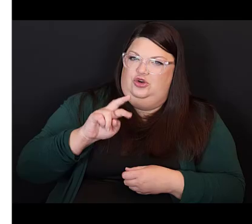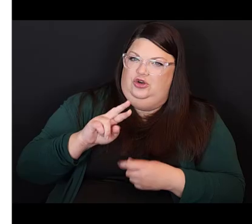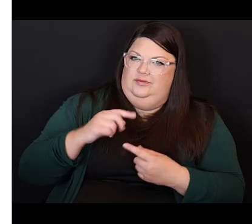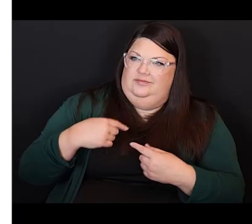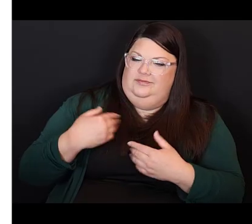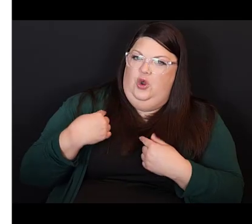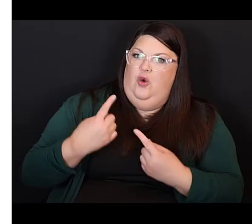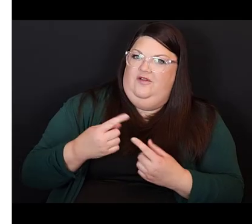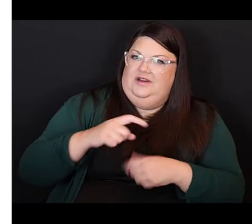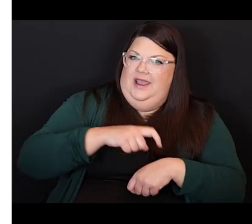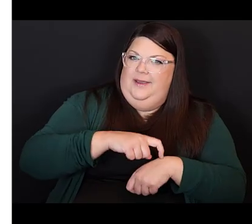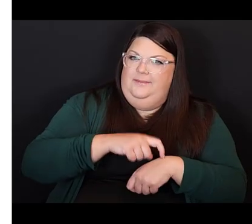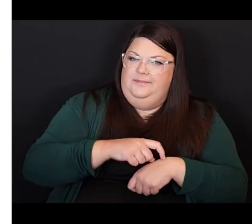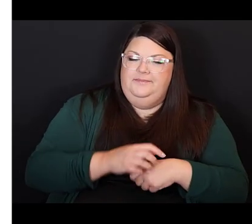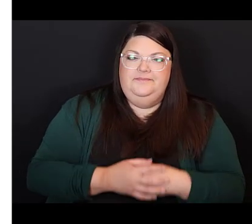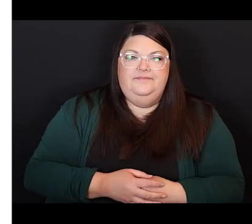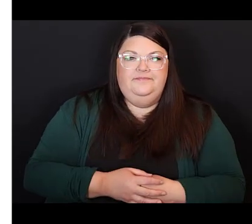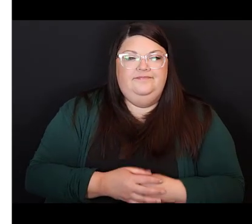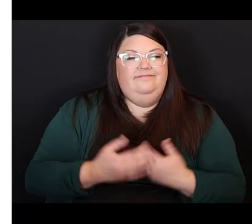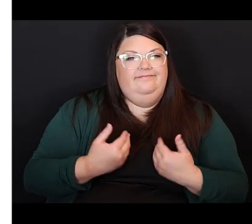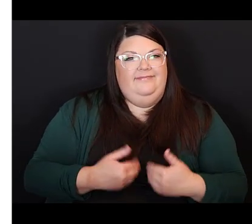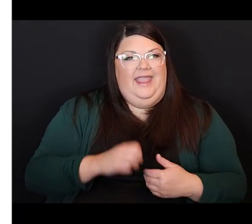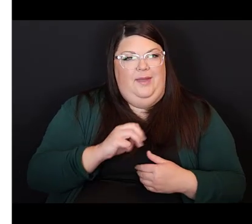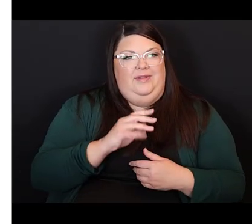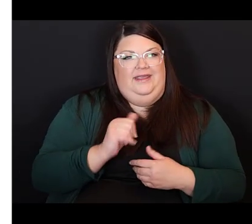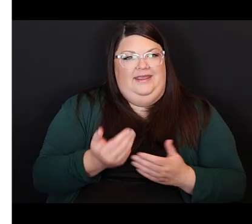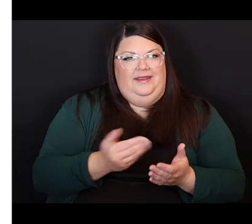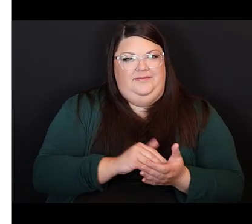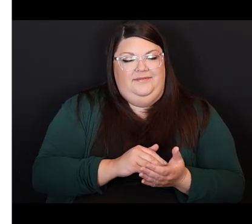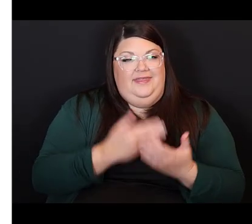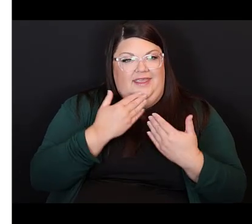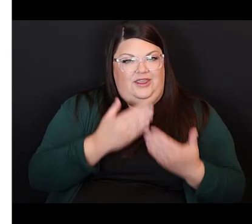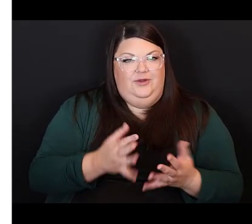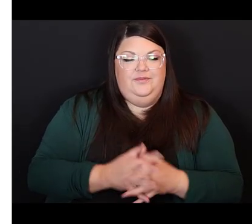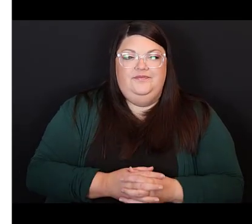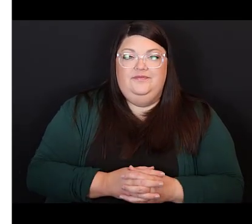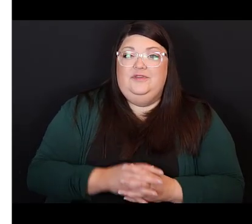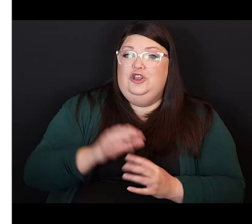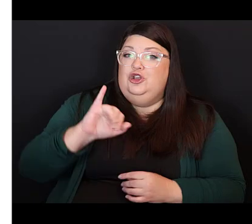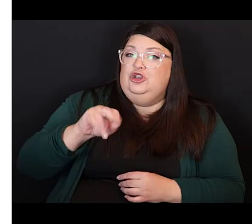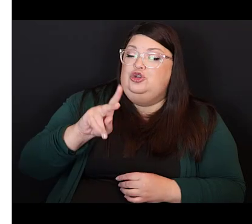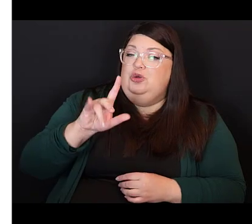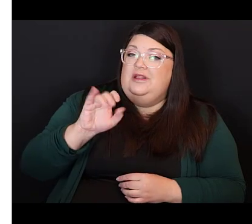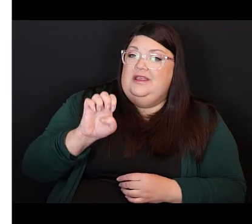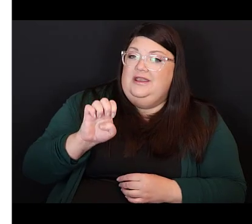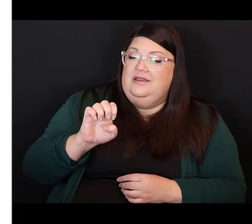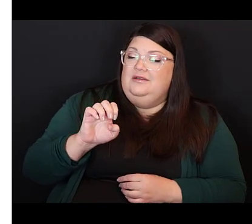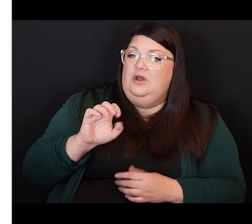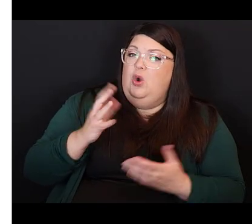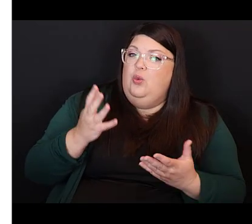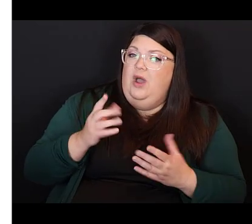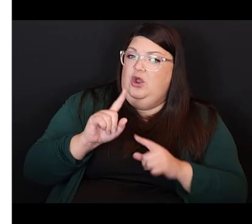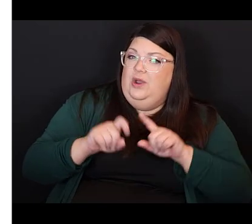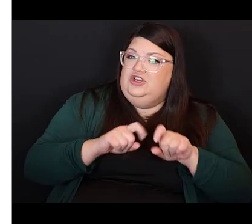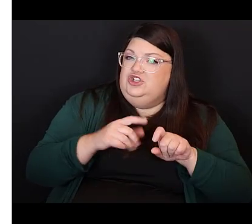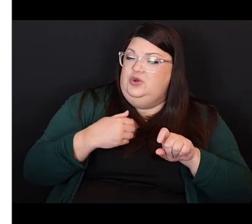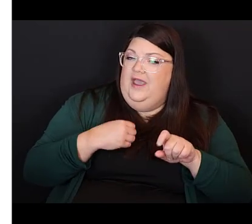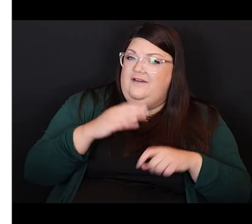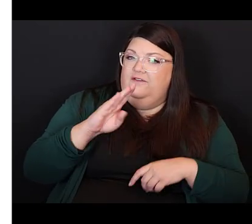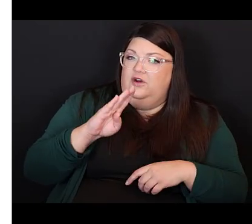[Emily] Emily here, thank you. Julie, what questions did you have for Beanca and her